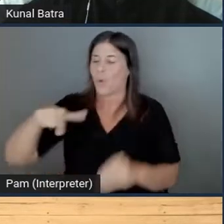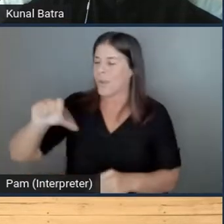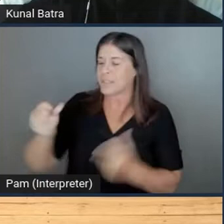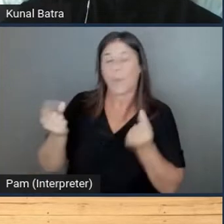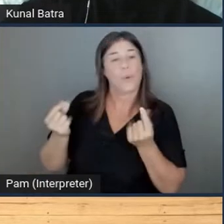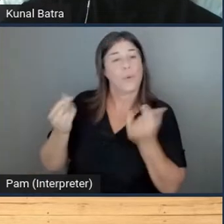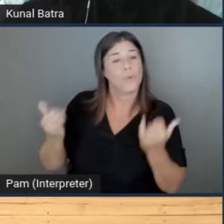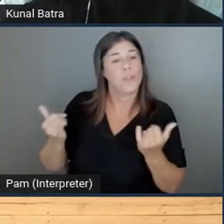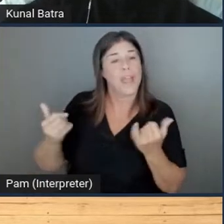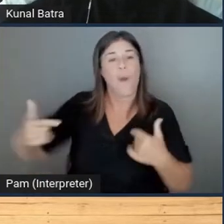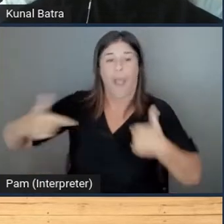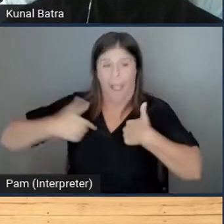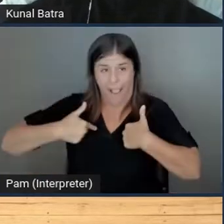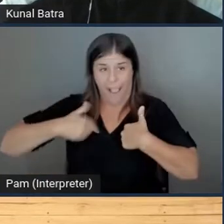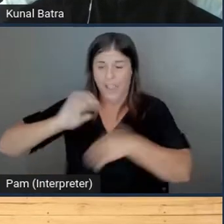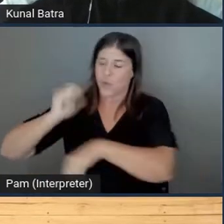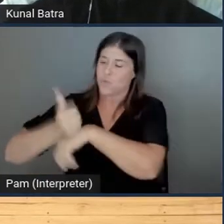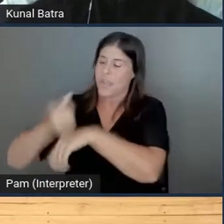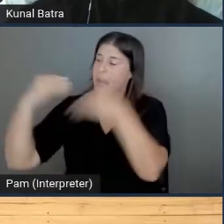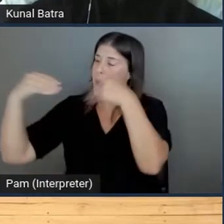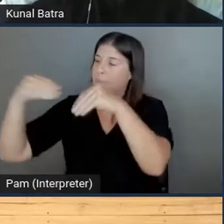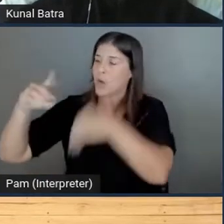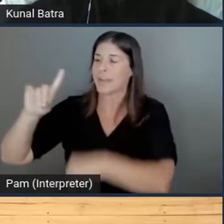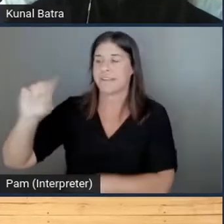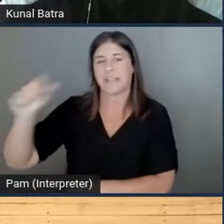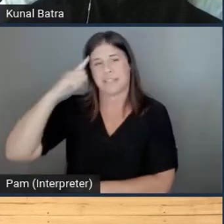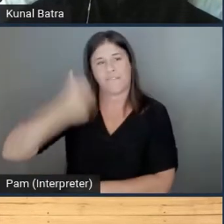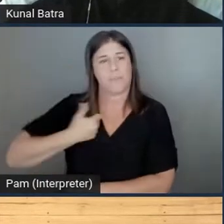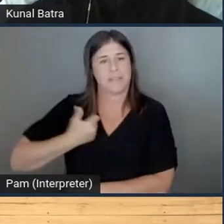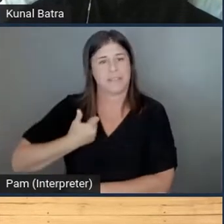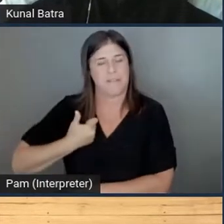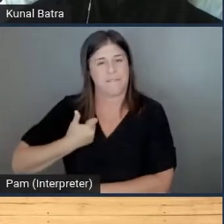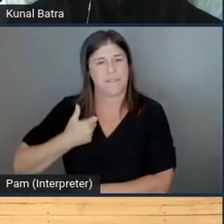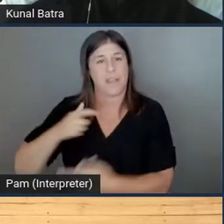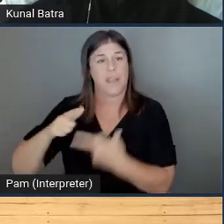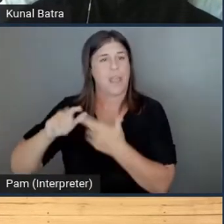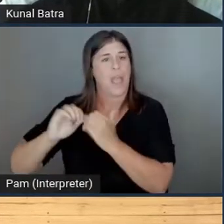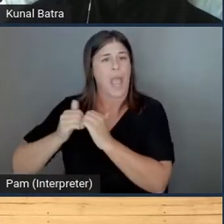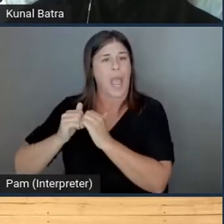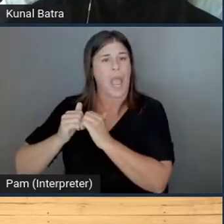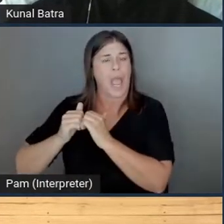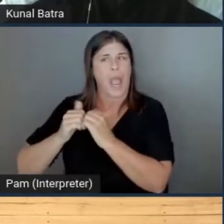is that I would create a marketing dataset for myself. And how I would do that